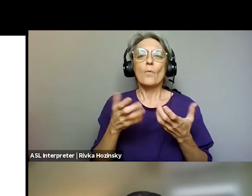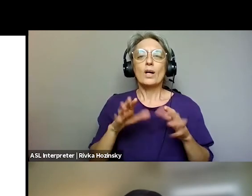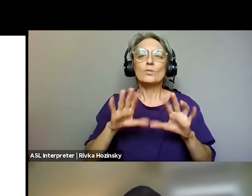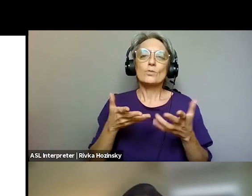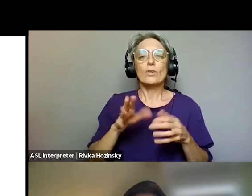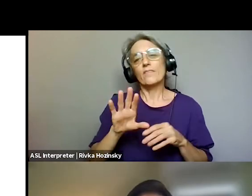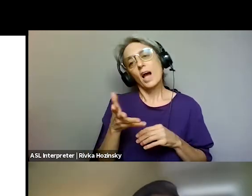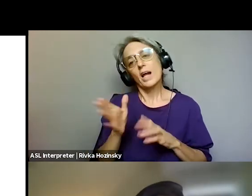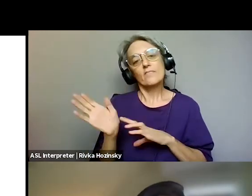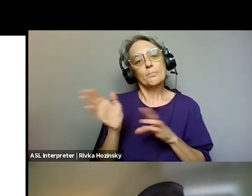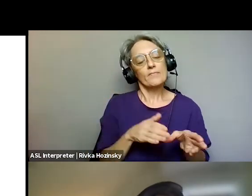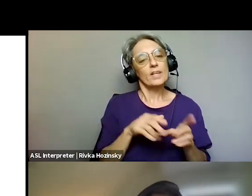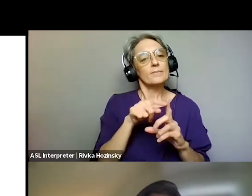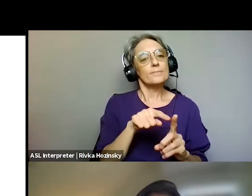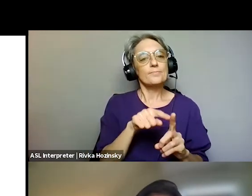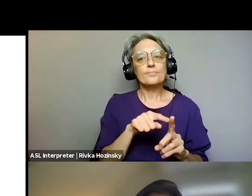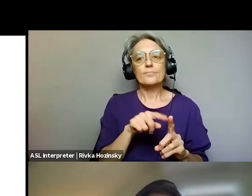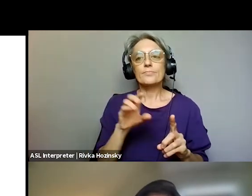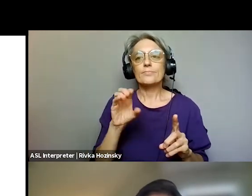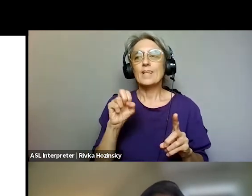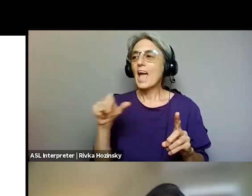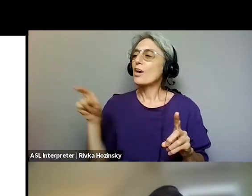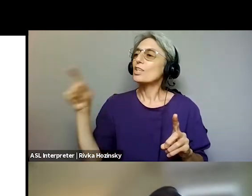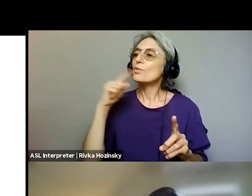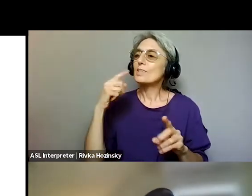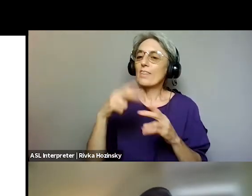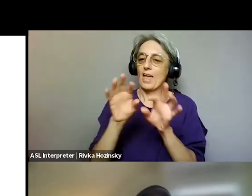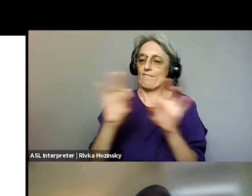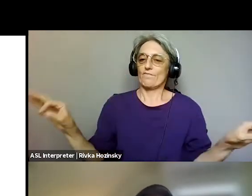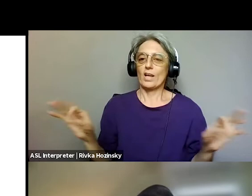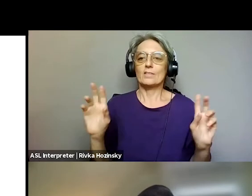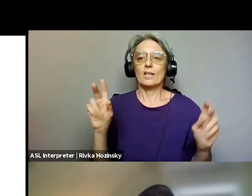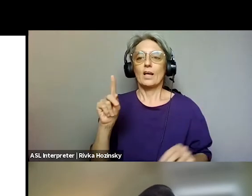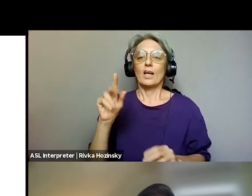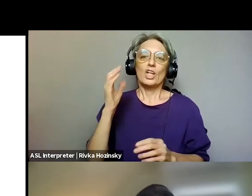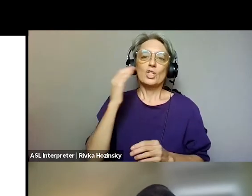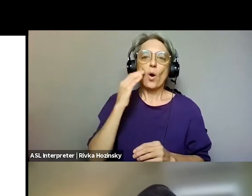you know you use the phrase knowing your population and i just want to talk about